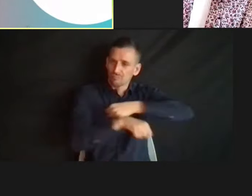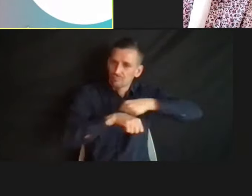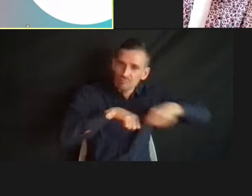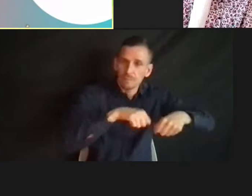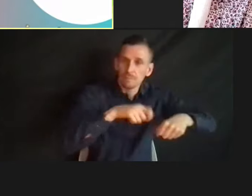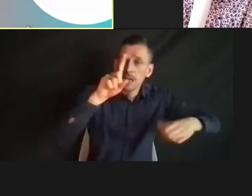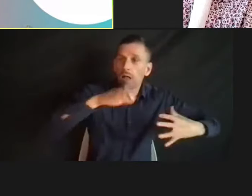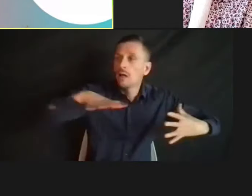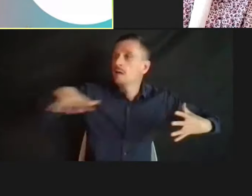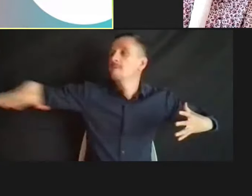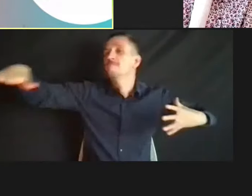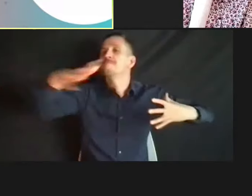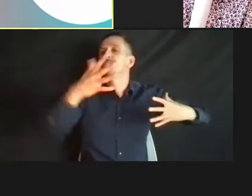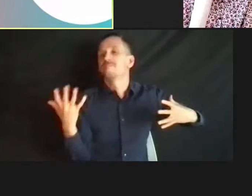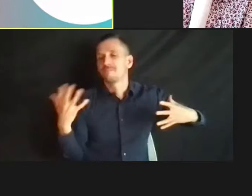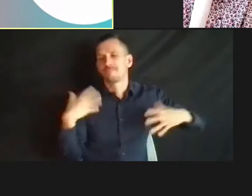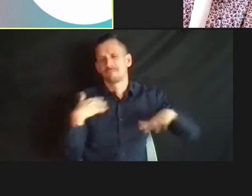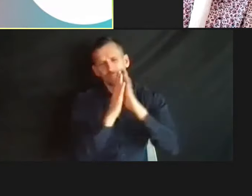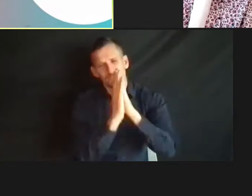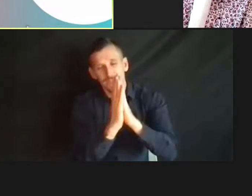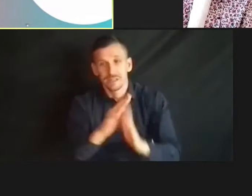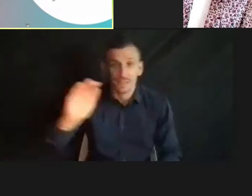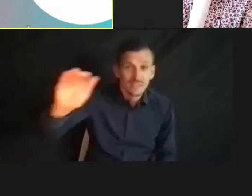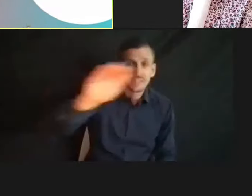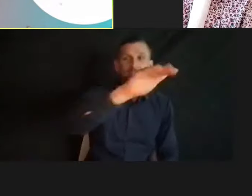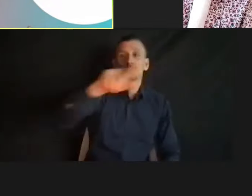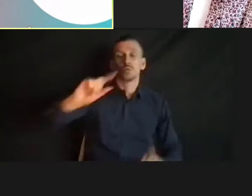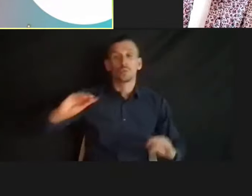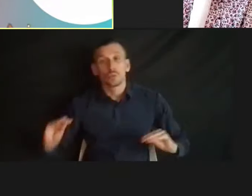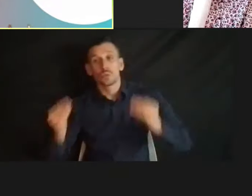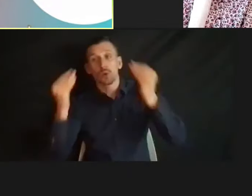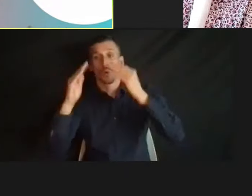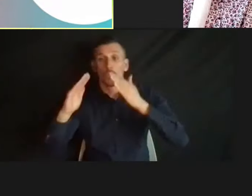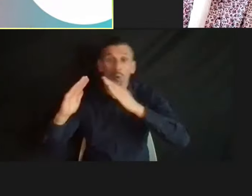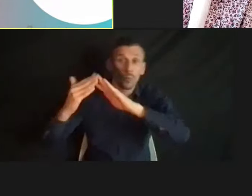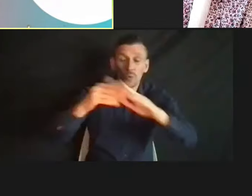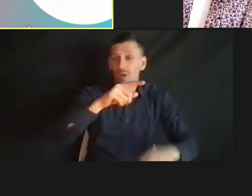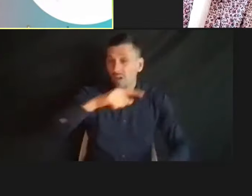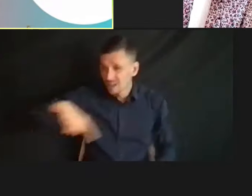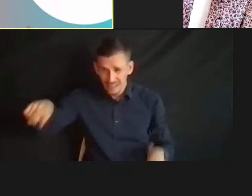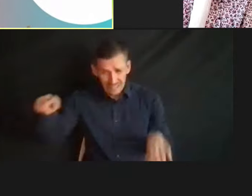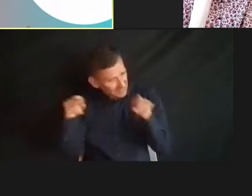around and all the participants in the Summit to try as much as possible within their own means,